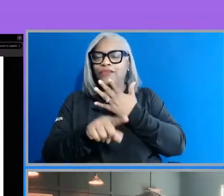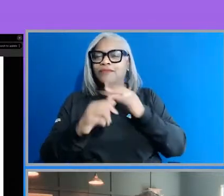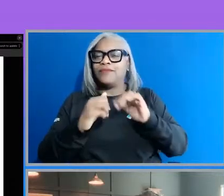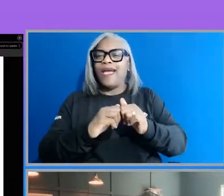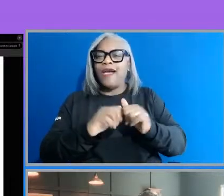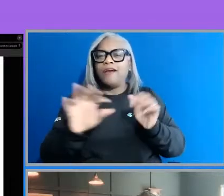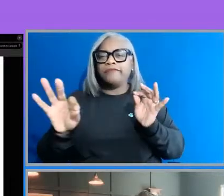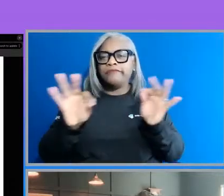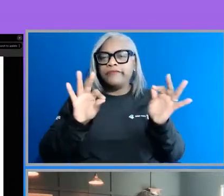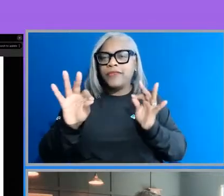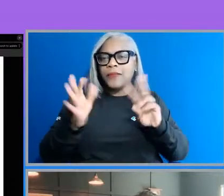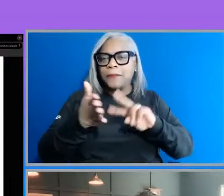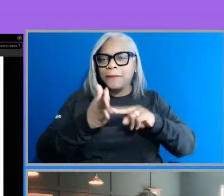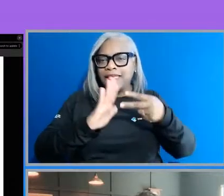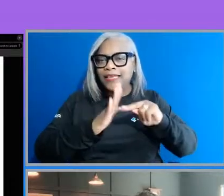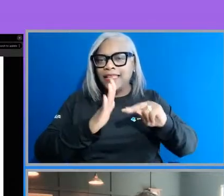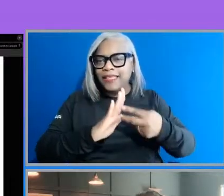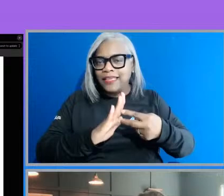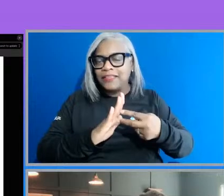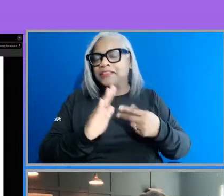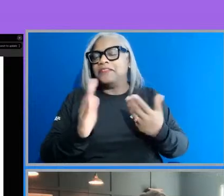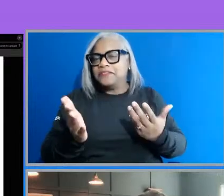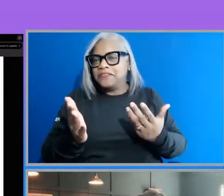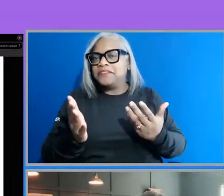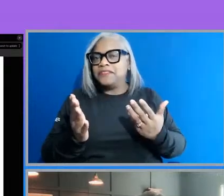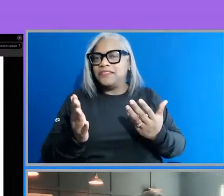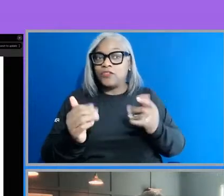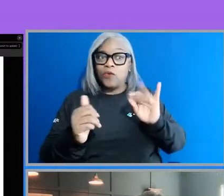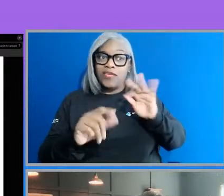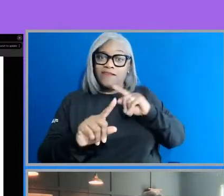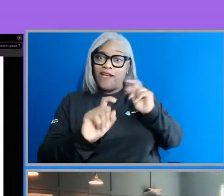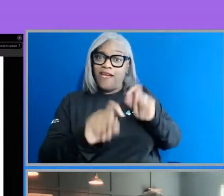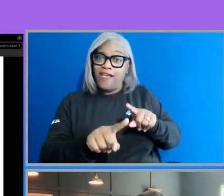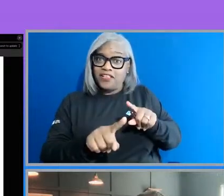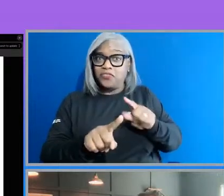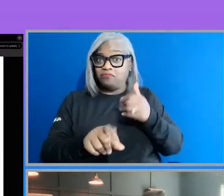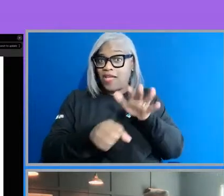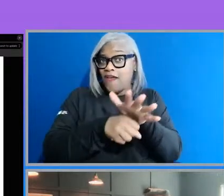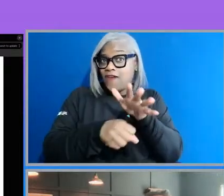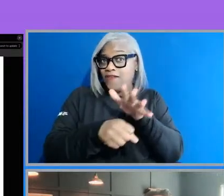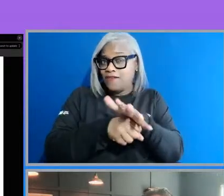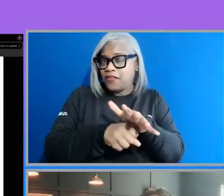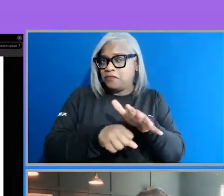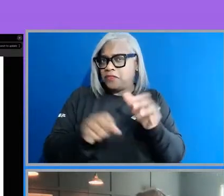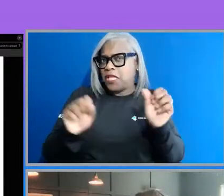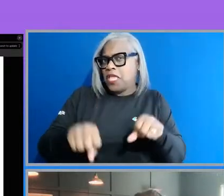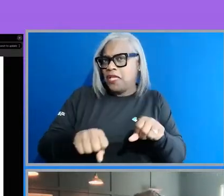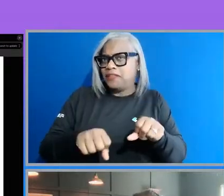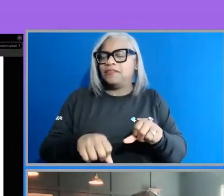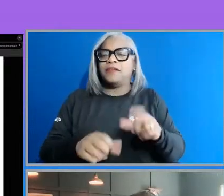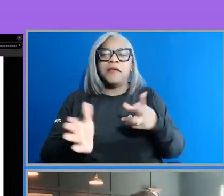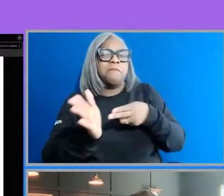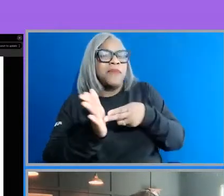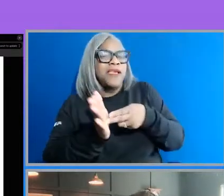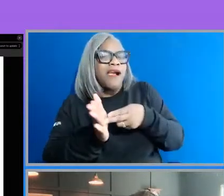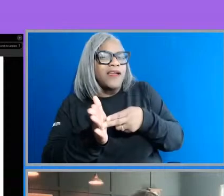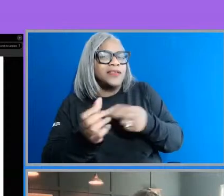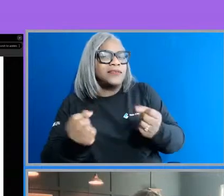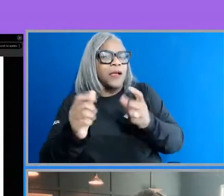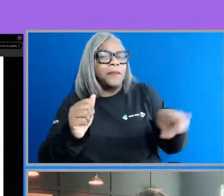information. I'd say hopefully yes, but I'd still want to test it. So be honest. How many of you thought the colors would